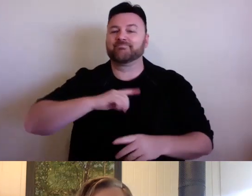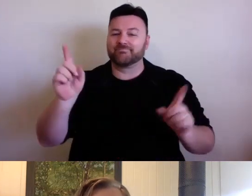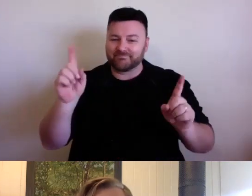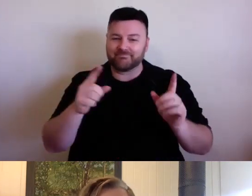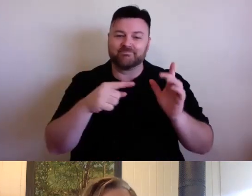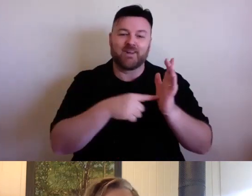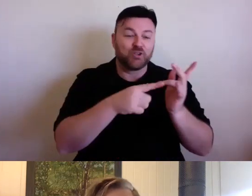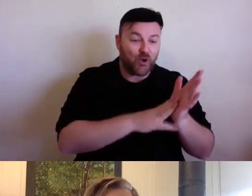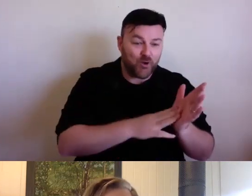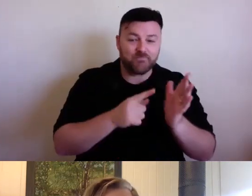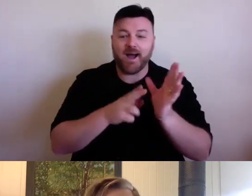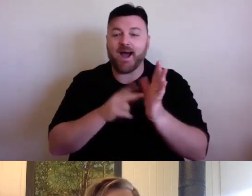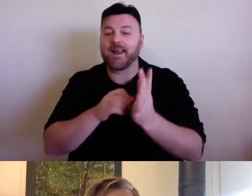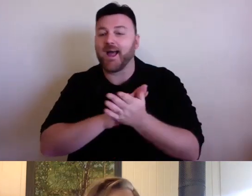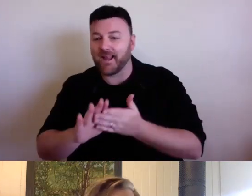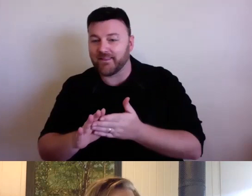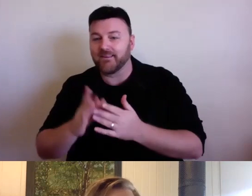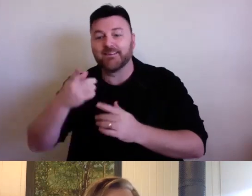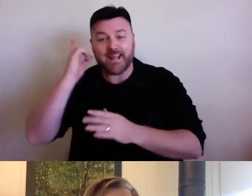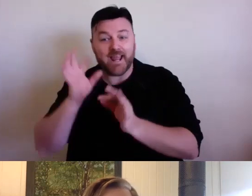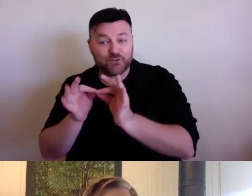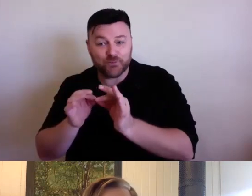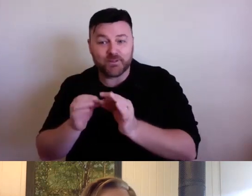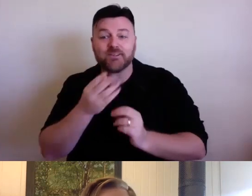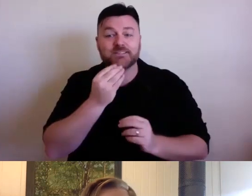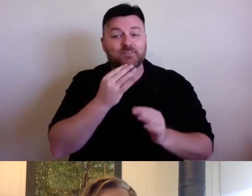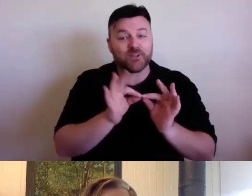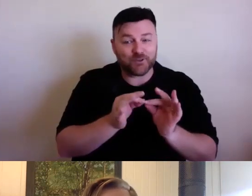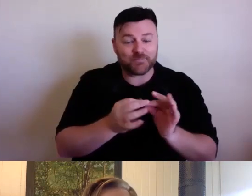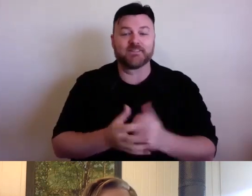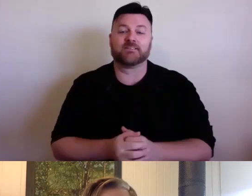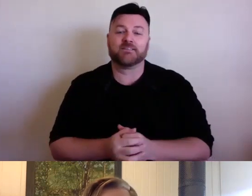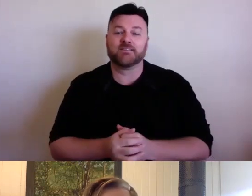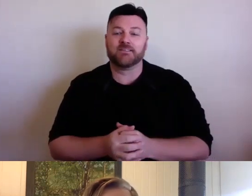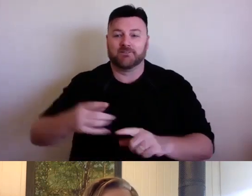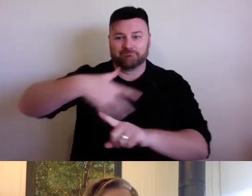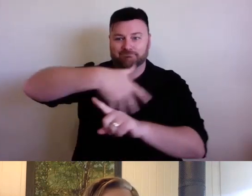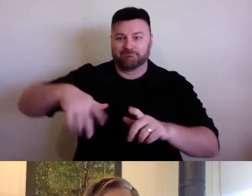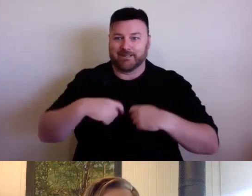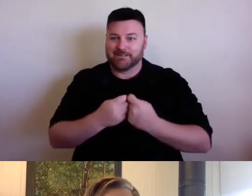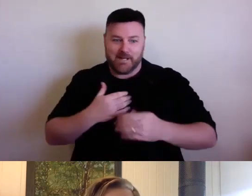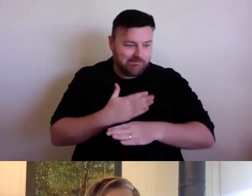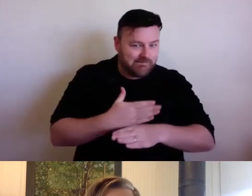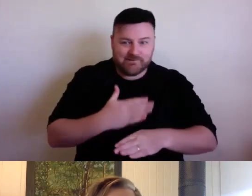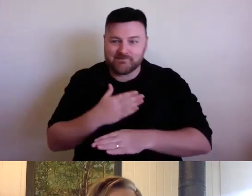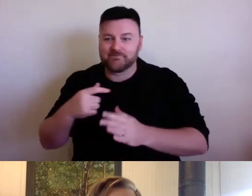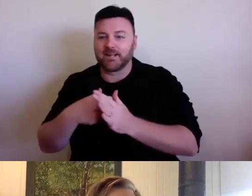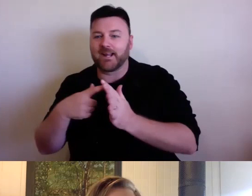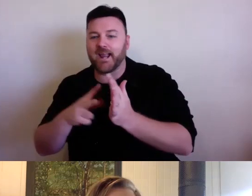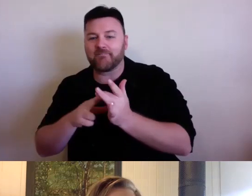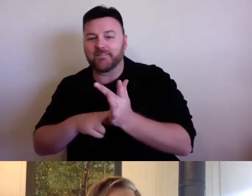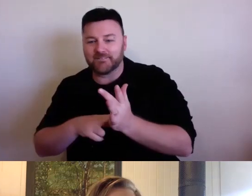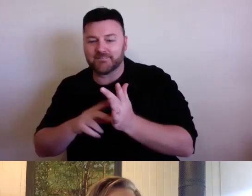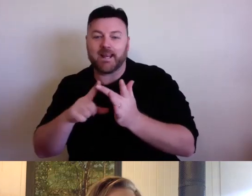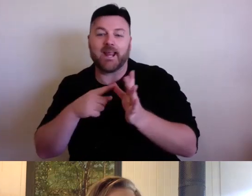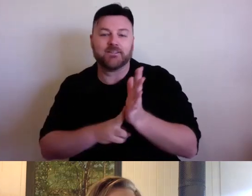interpreters, David, Kevin, Ian, and Laura, and of course to all of you.